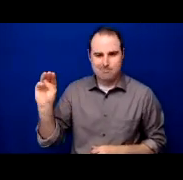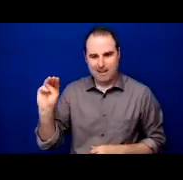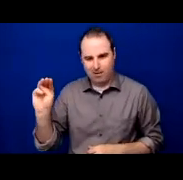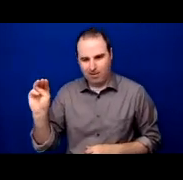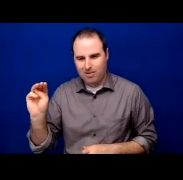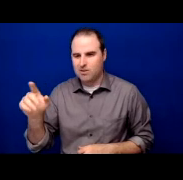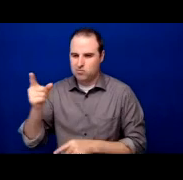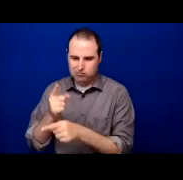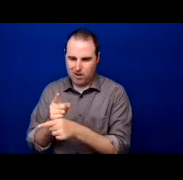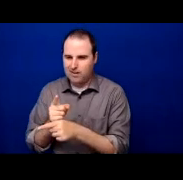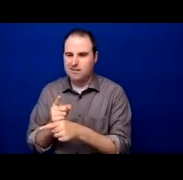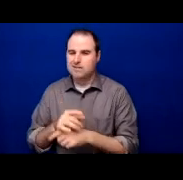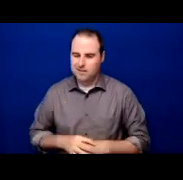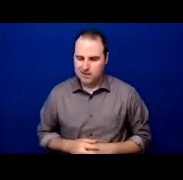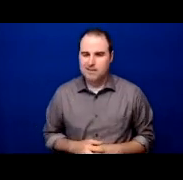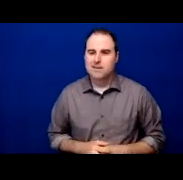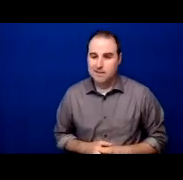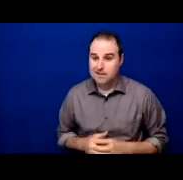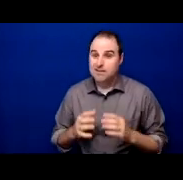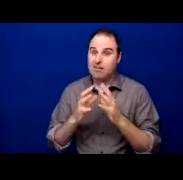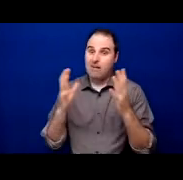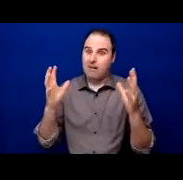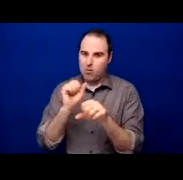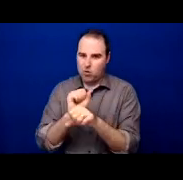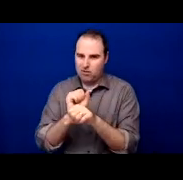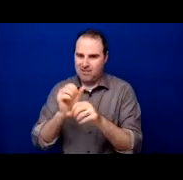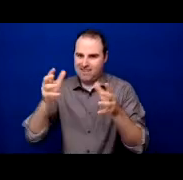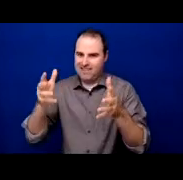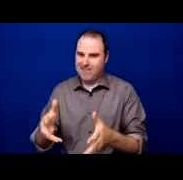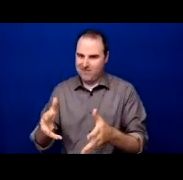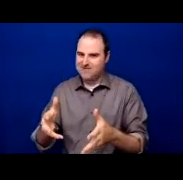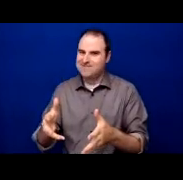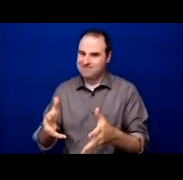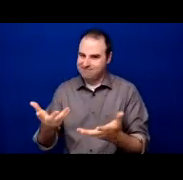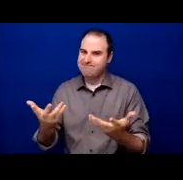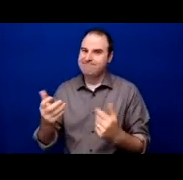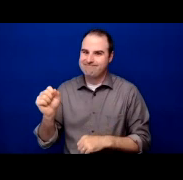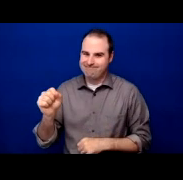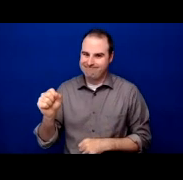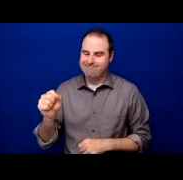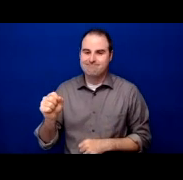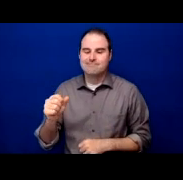There's a lot of work to be done in this area. This is not something that just happens because we wish it would.